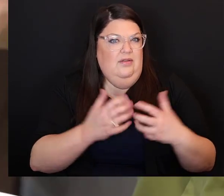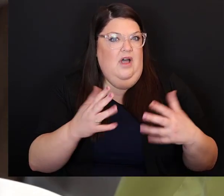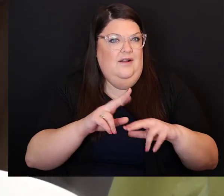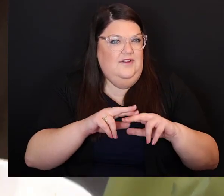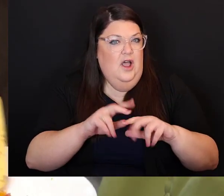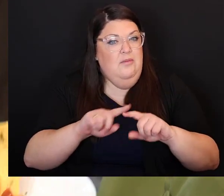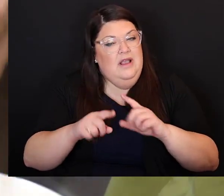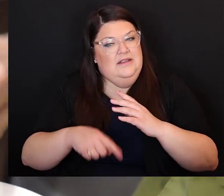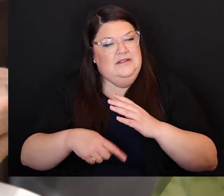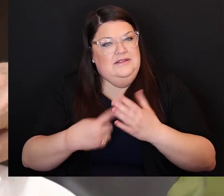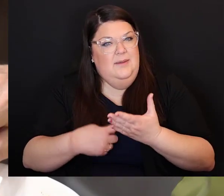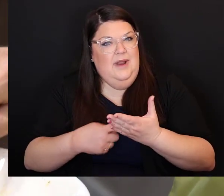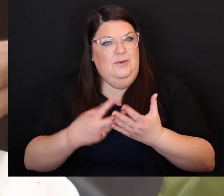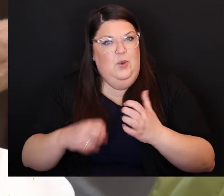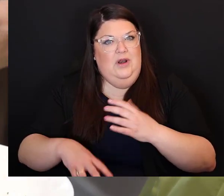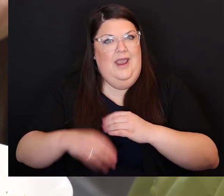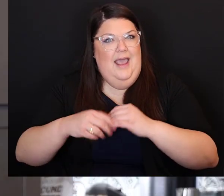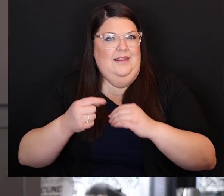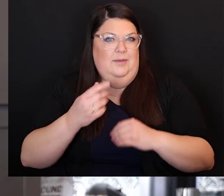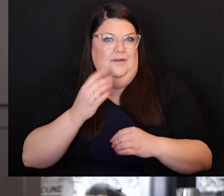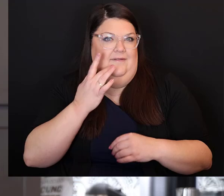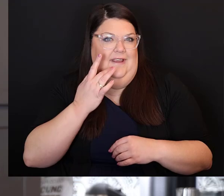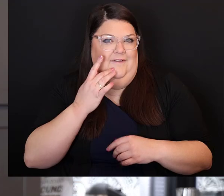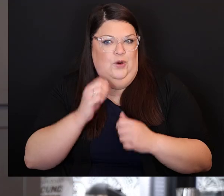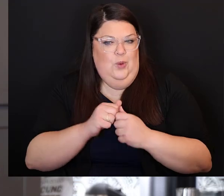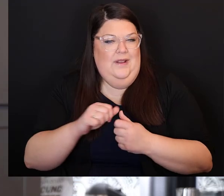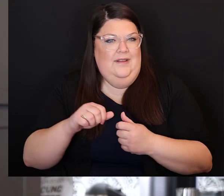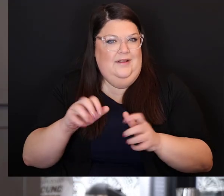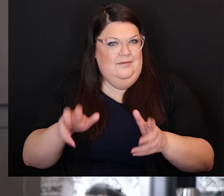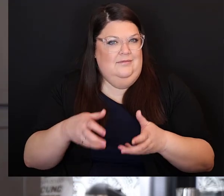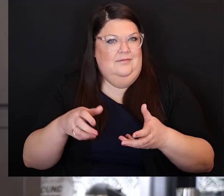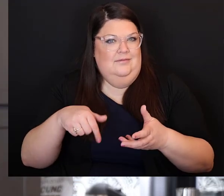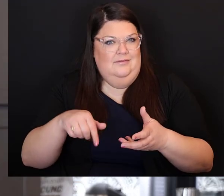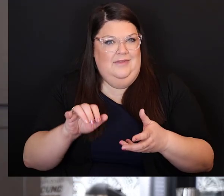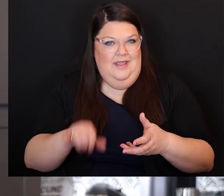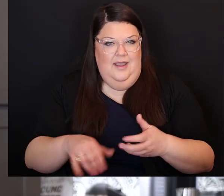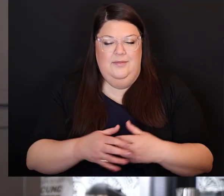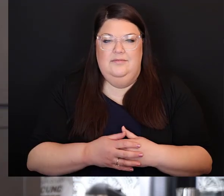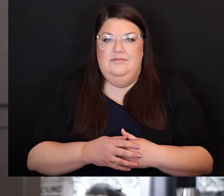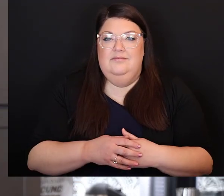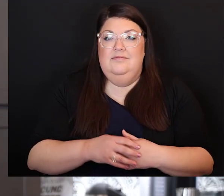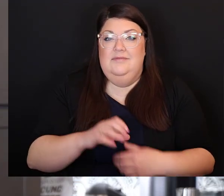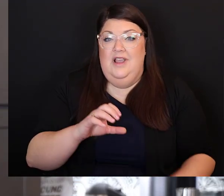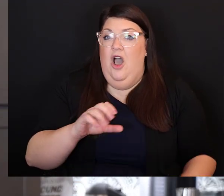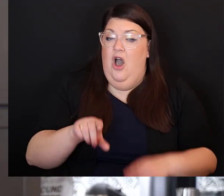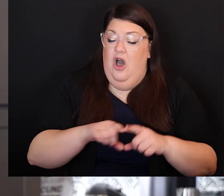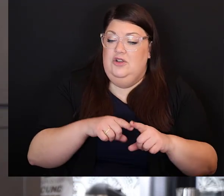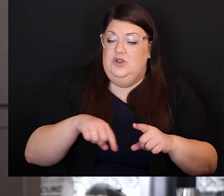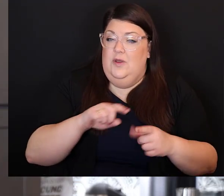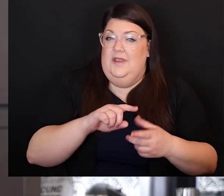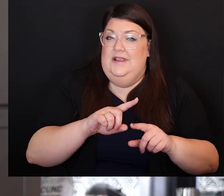especially in a salad like this. Chickpeas are also called garbanzo beans and they're very high in protein and fiber